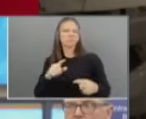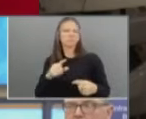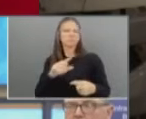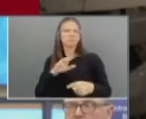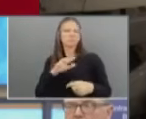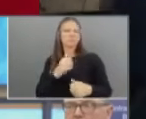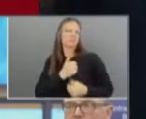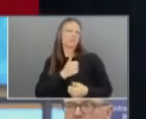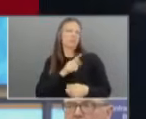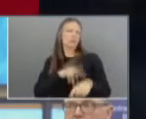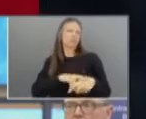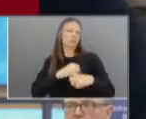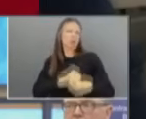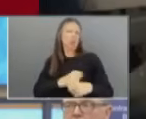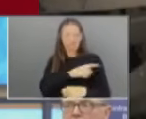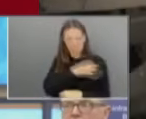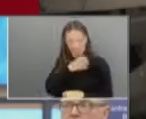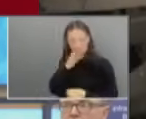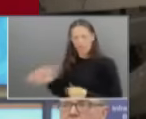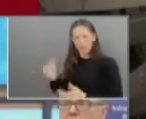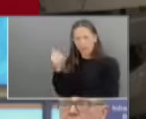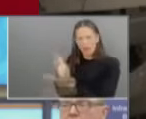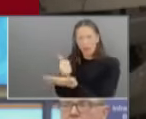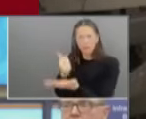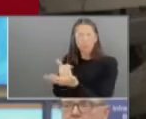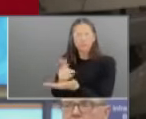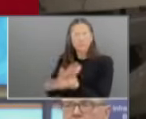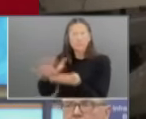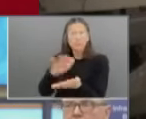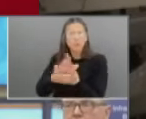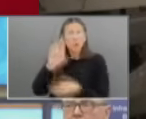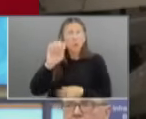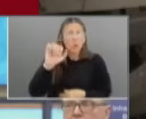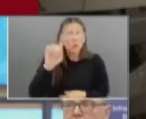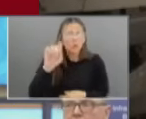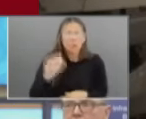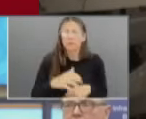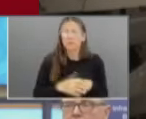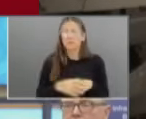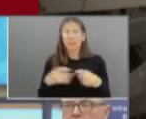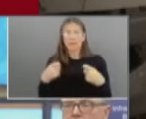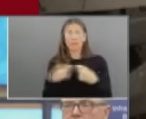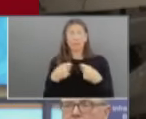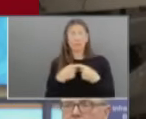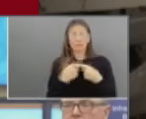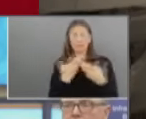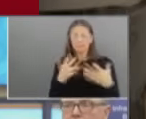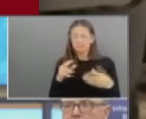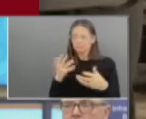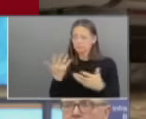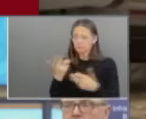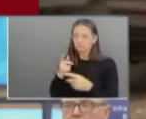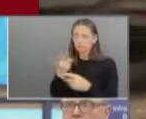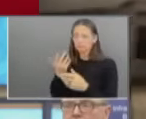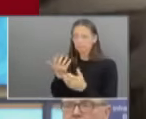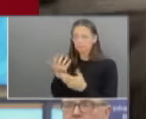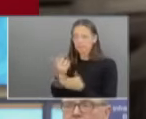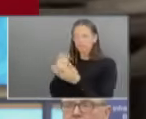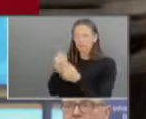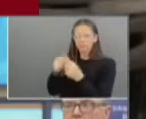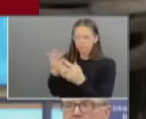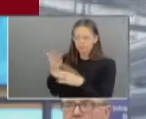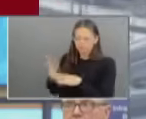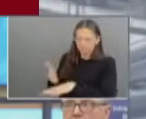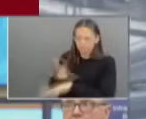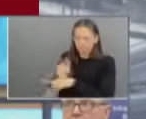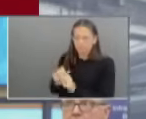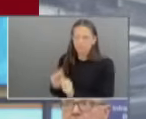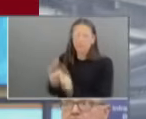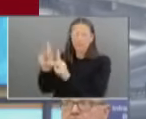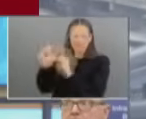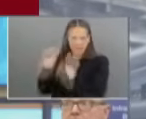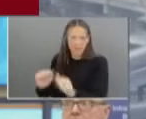AIRMEN AND SOLDIERS FROM THE NATIONAL GUARD, THE ARMY NATIONAL GUARD IN THERE TO BE THERE TO ASSIST AND TRY TO GET THOSE ROADS CLEARED, GET THAT UTILITY CREWS TO WHERE THEY NEED